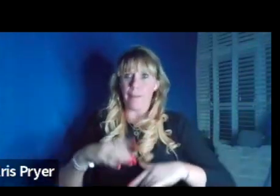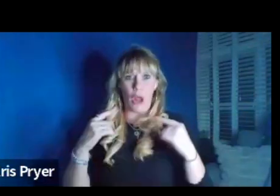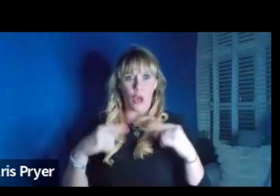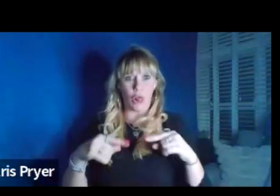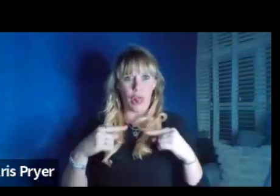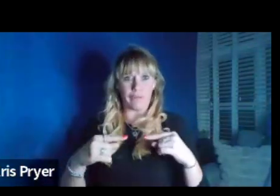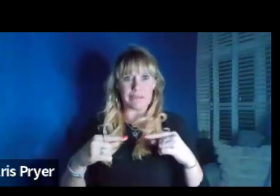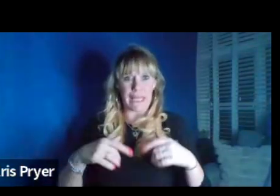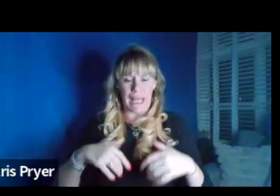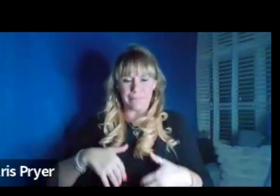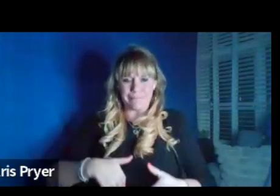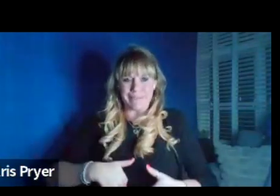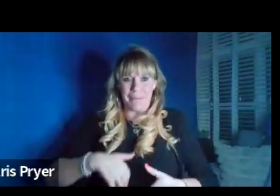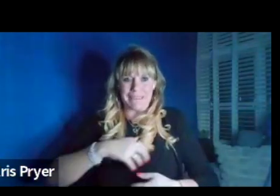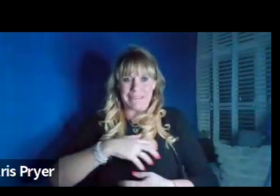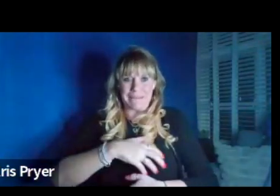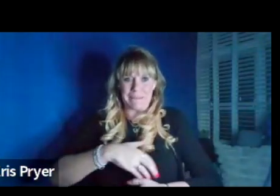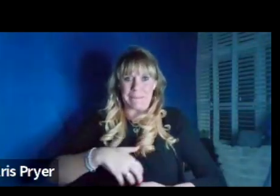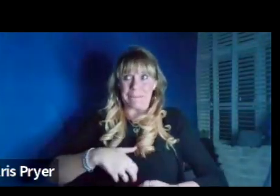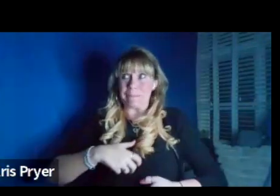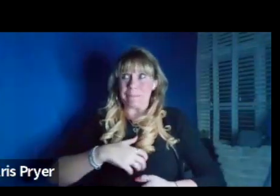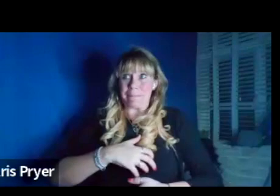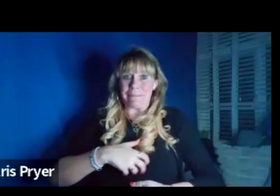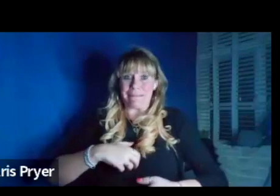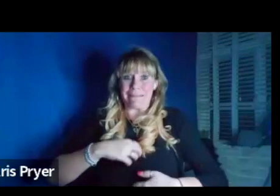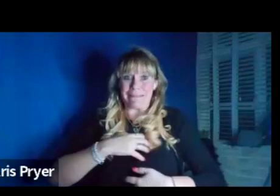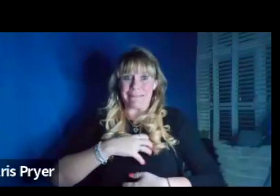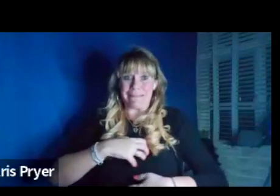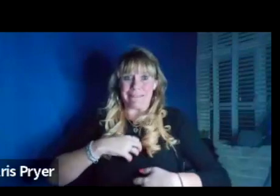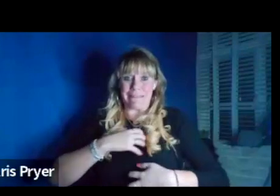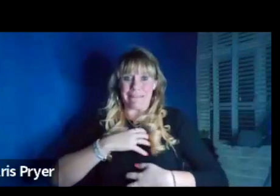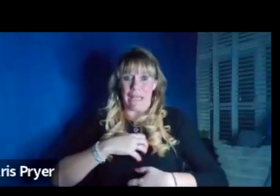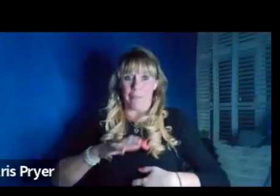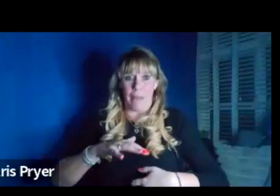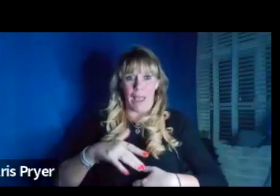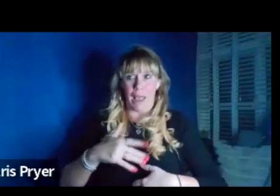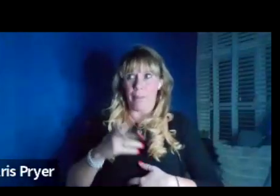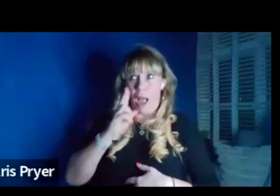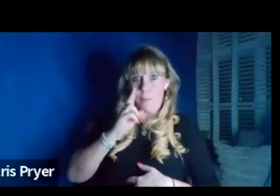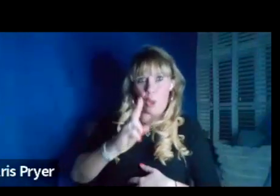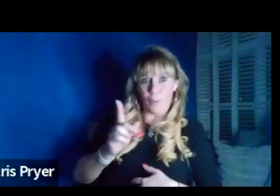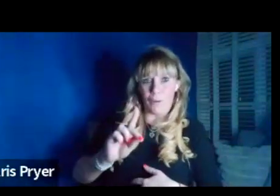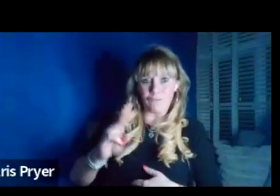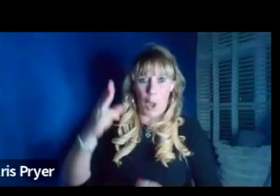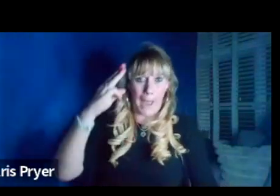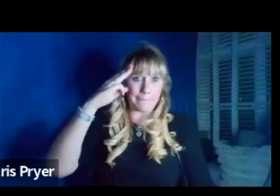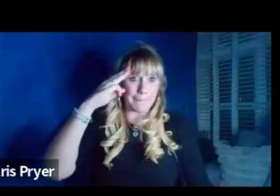perhaps I'm looking for a mummy But I'd gladly misbehave if she would take control of me